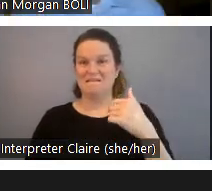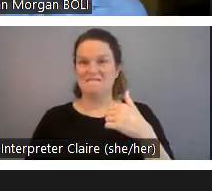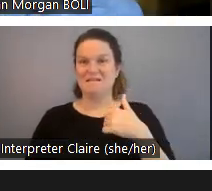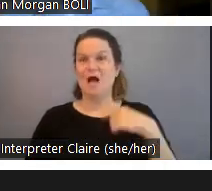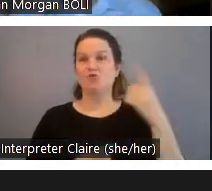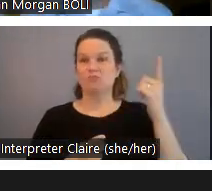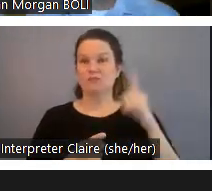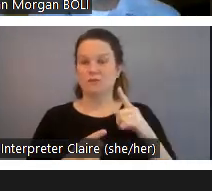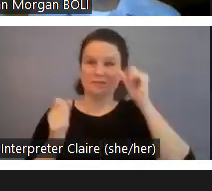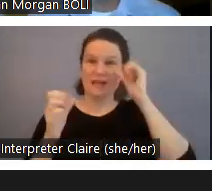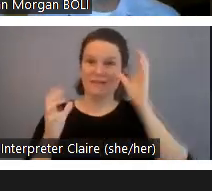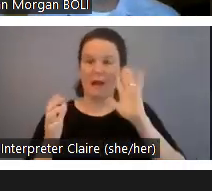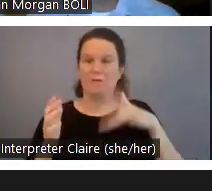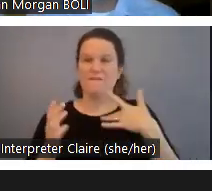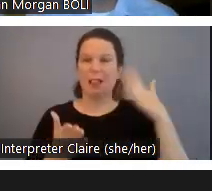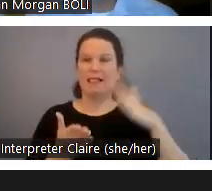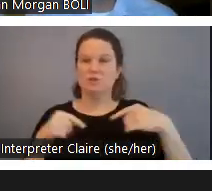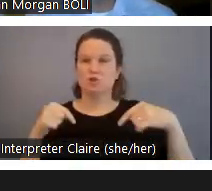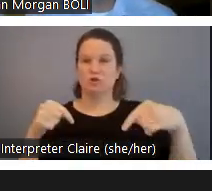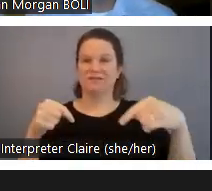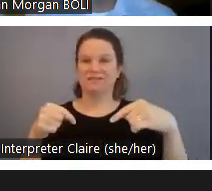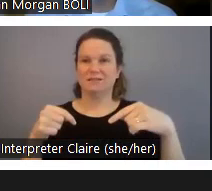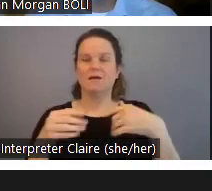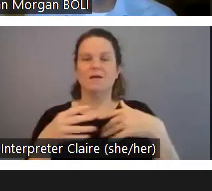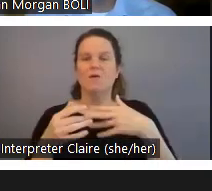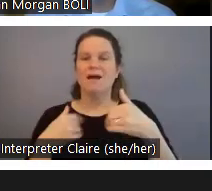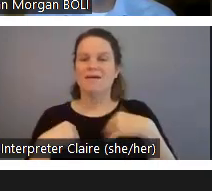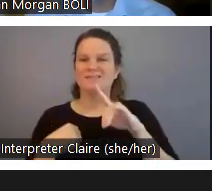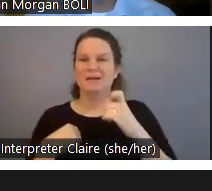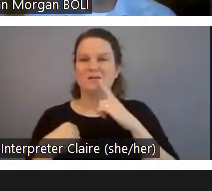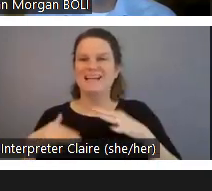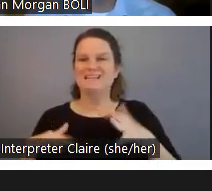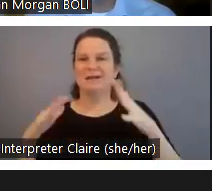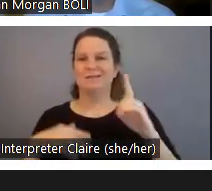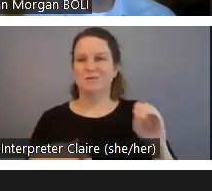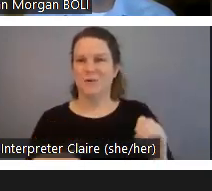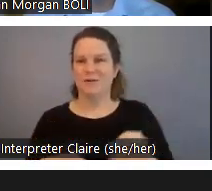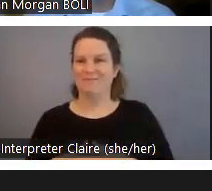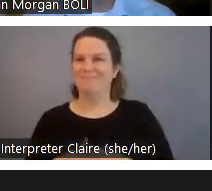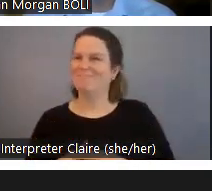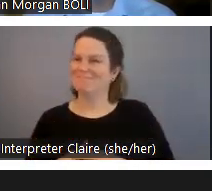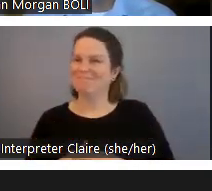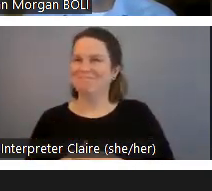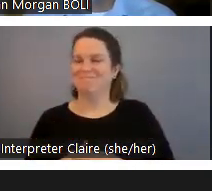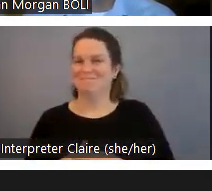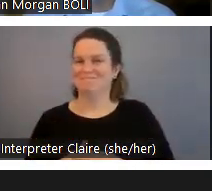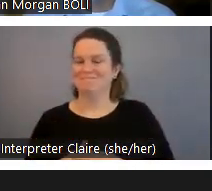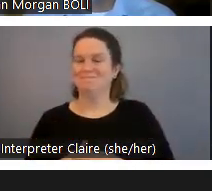would be less nervous, when I have a diagnosed anxiety disorder. It's just, I